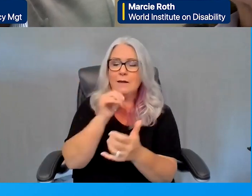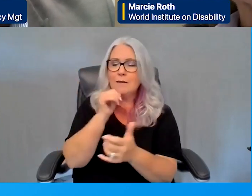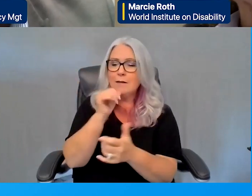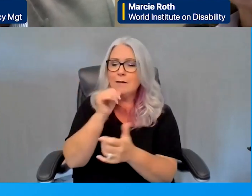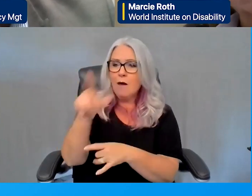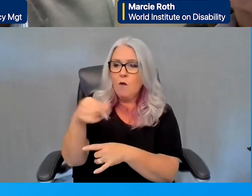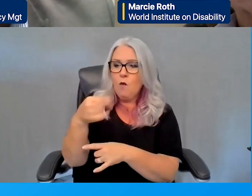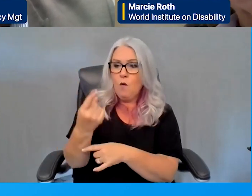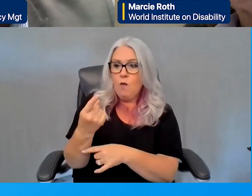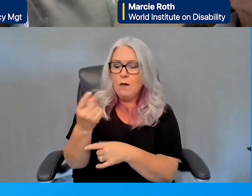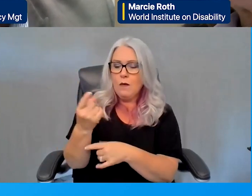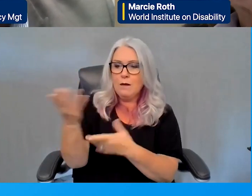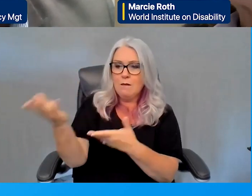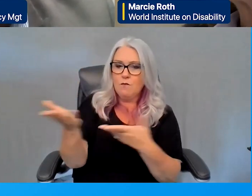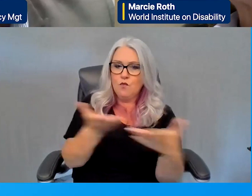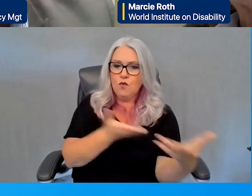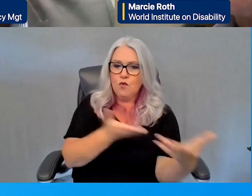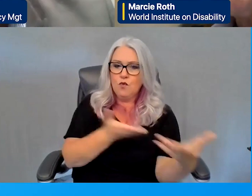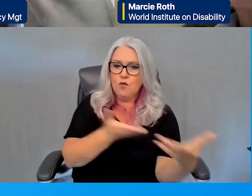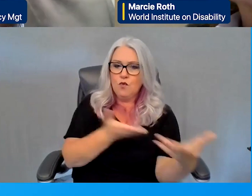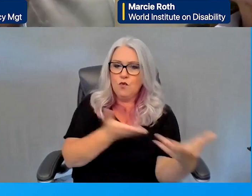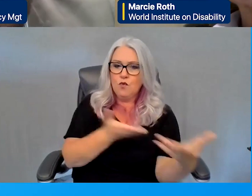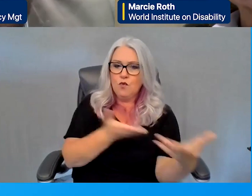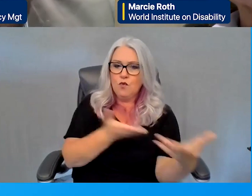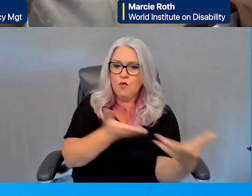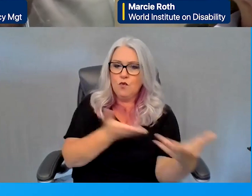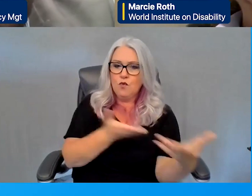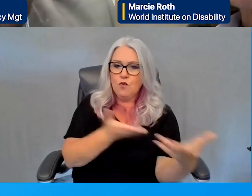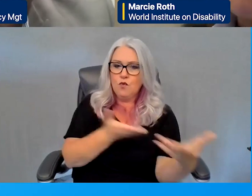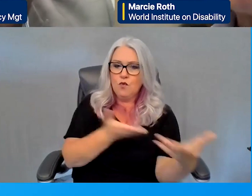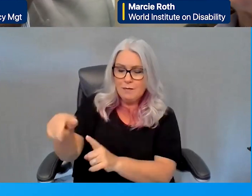disabilities to the table. But centers the leadership of people